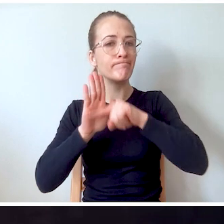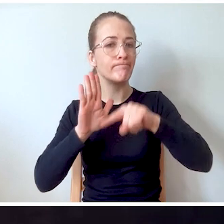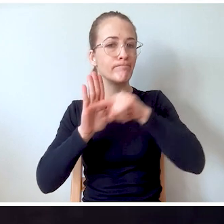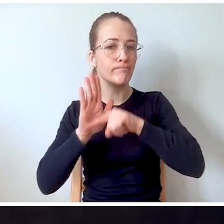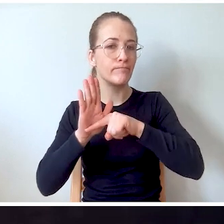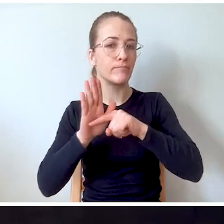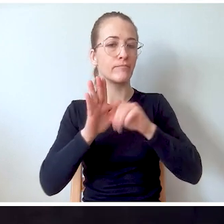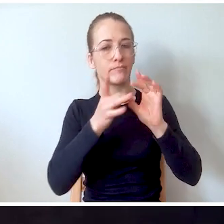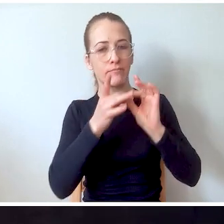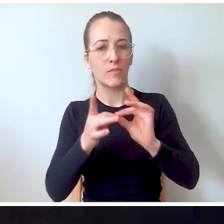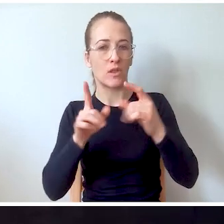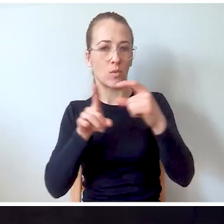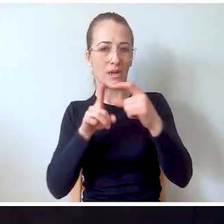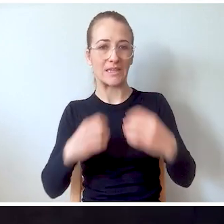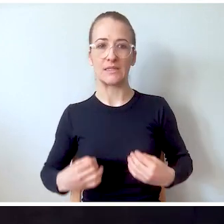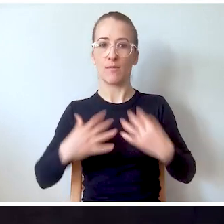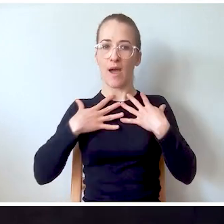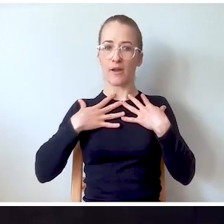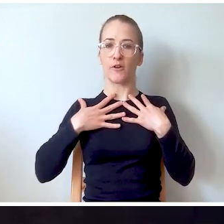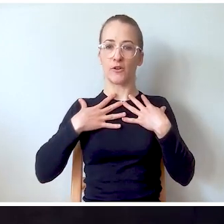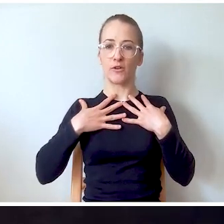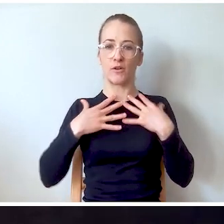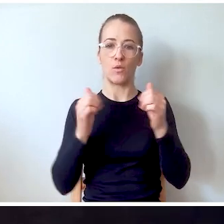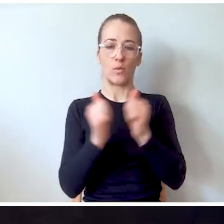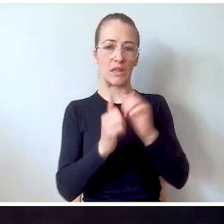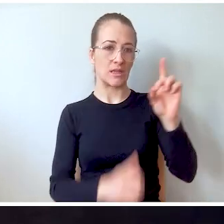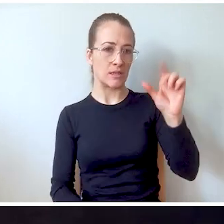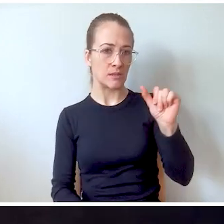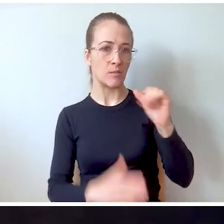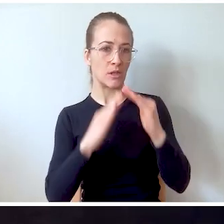connotations about the word, 'inspire,' with the disability community.